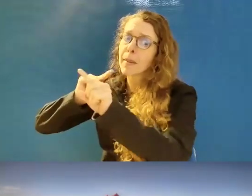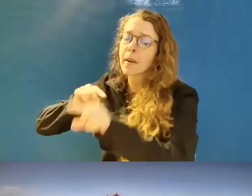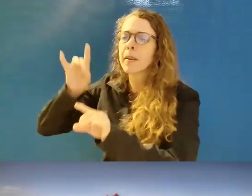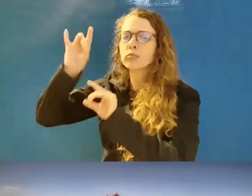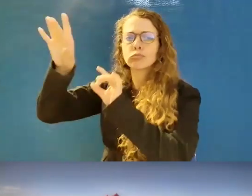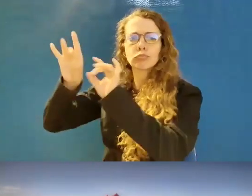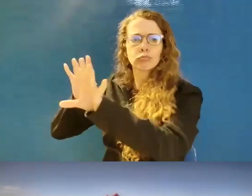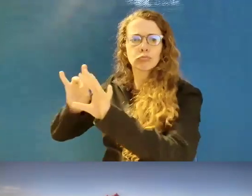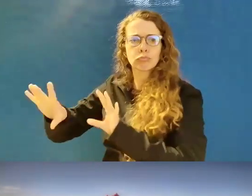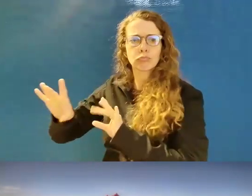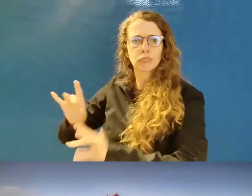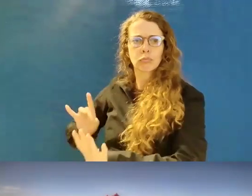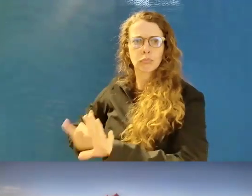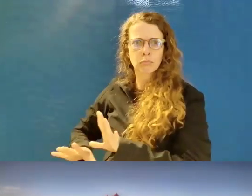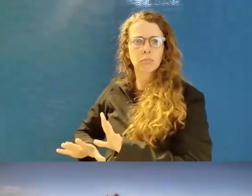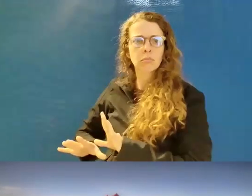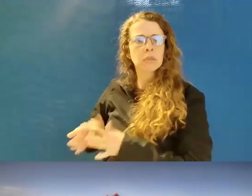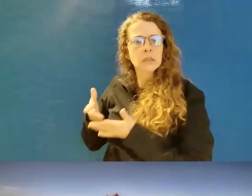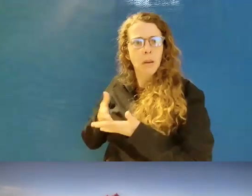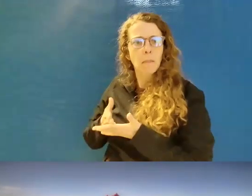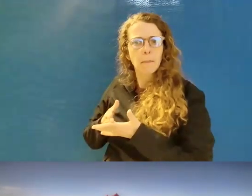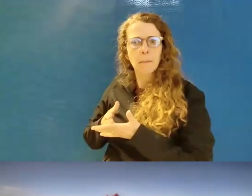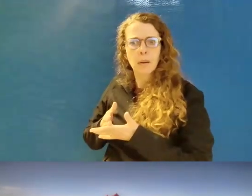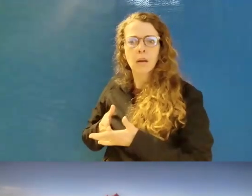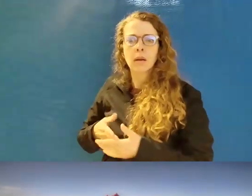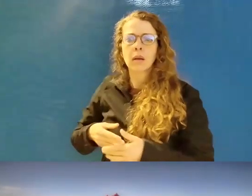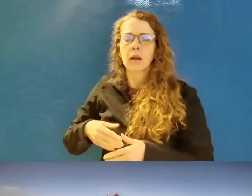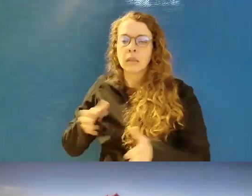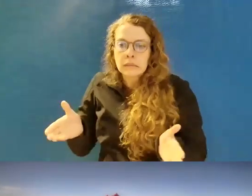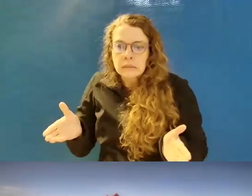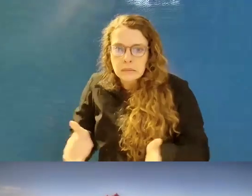your responses in there. I definitely would encourage people to do that.